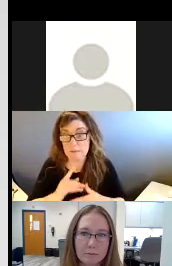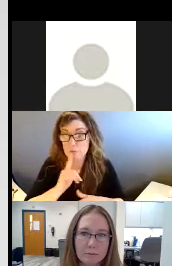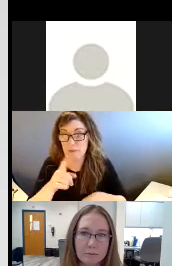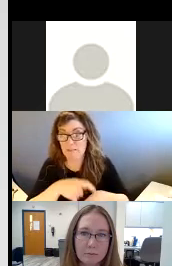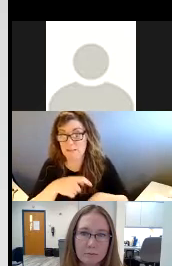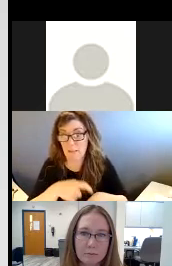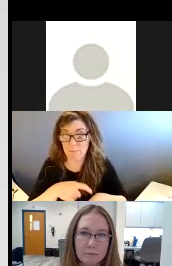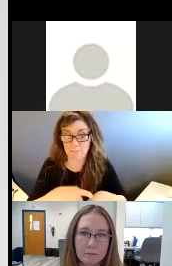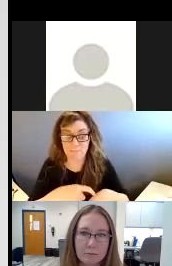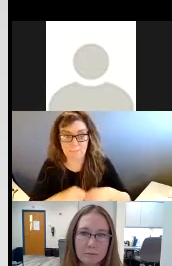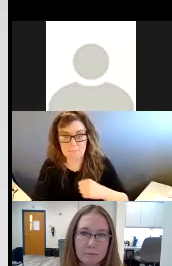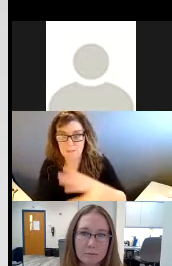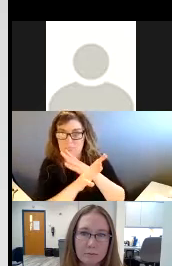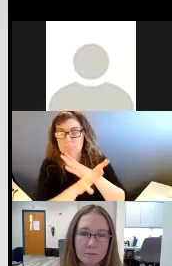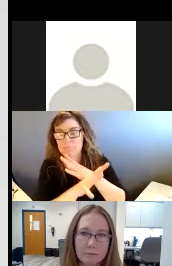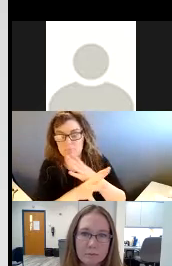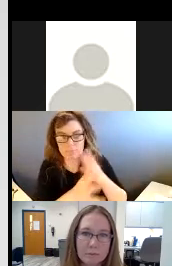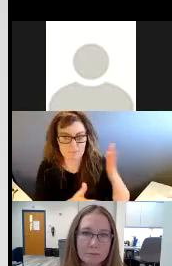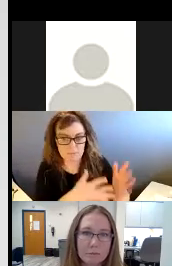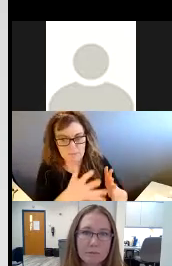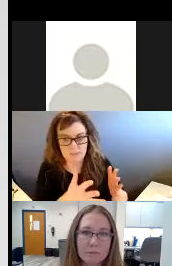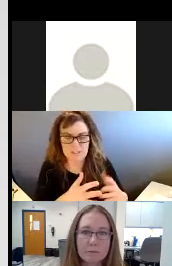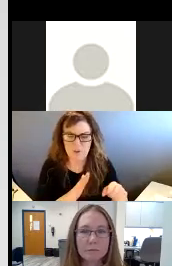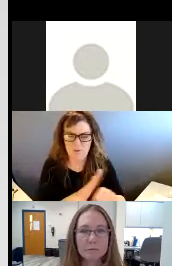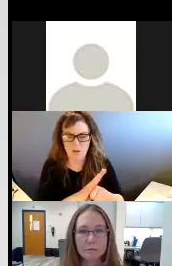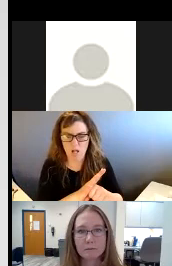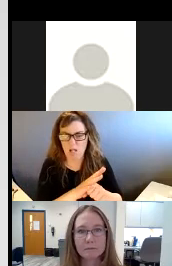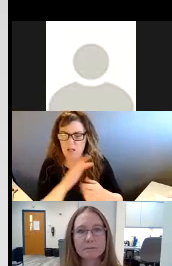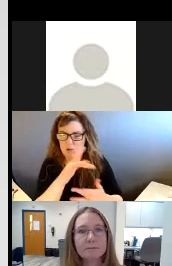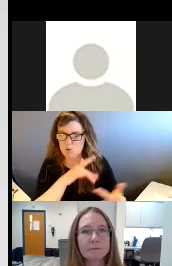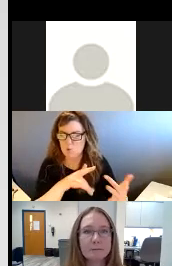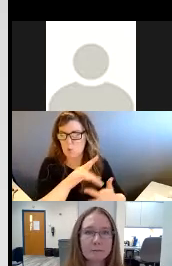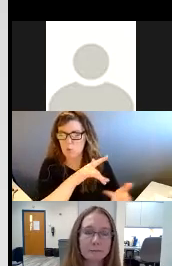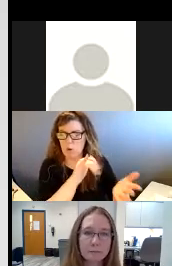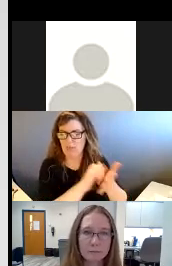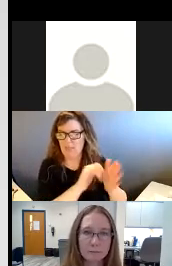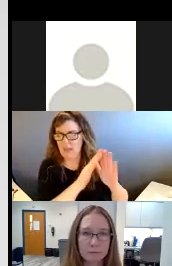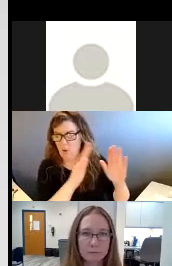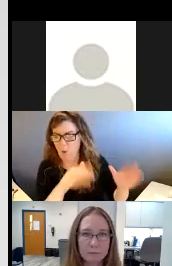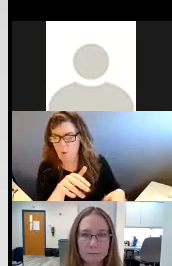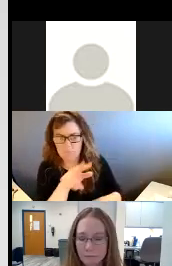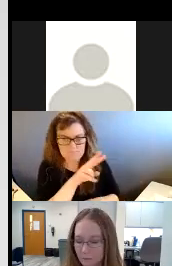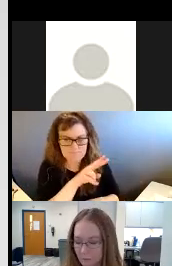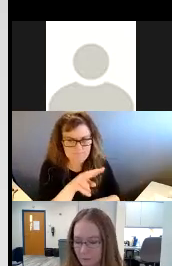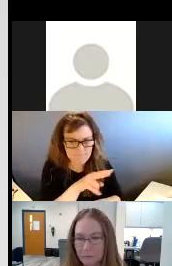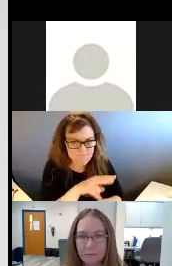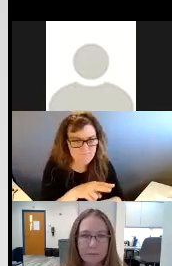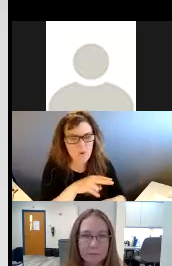TO SEE. THEY TYPICALLY START OUT WITH THAT FULL TOUR OF THE HOME, LIKE YOU WERE SEEING IN SOME OF KRISTEN'S FIRST VIDEOS, WHICH GIVES THE HOME ASSESSMENT SPECIALIST